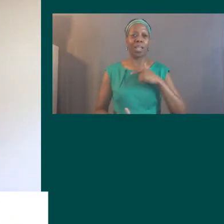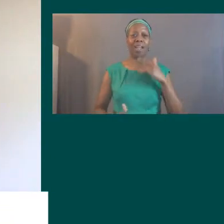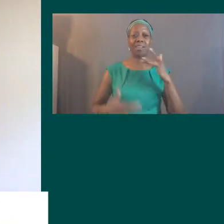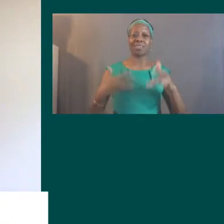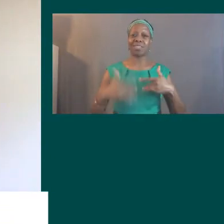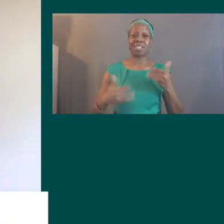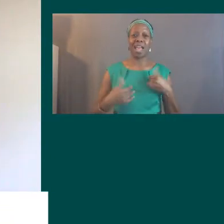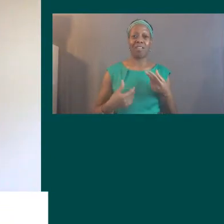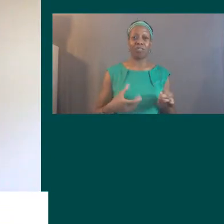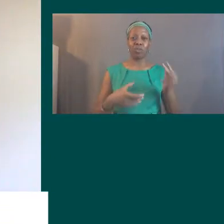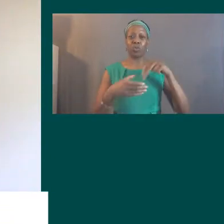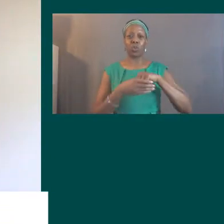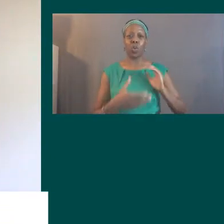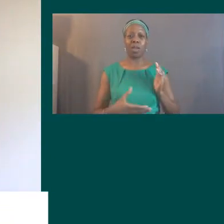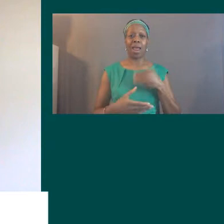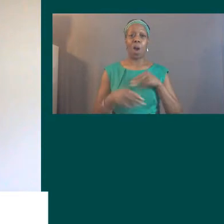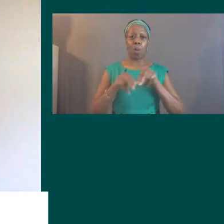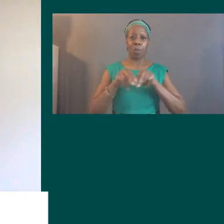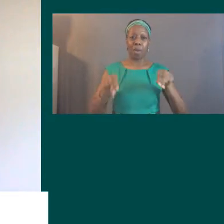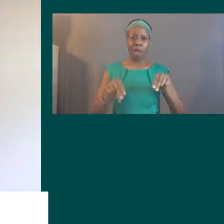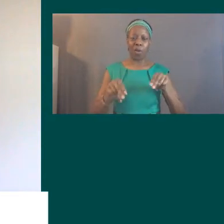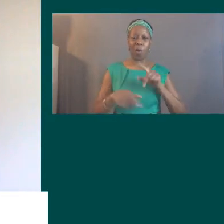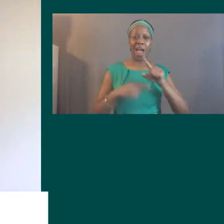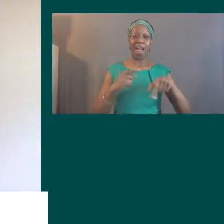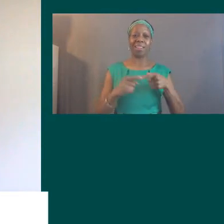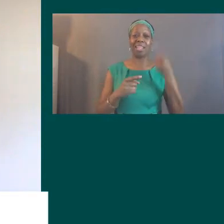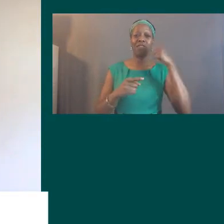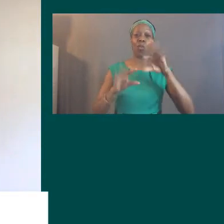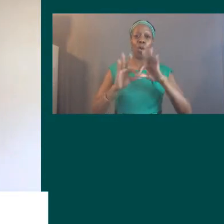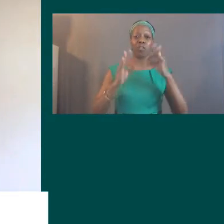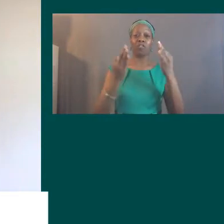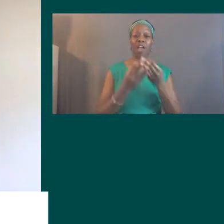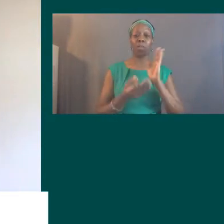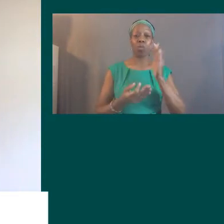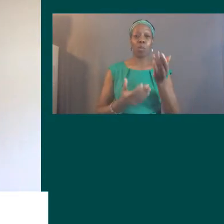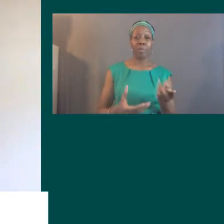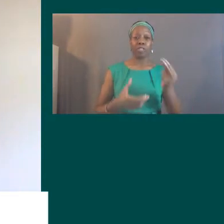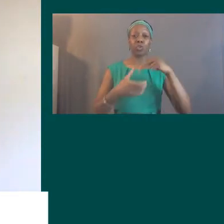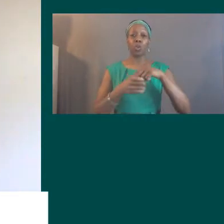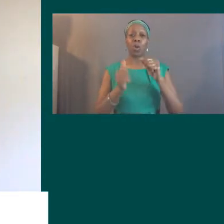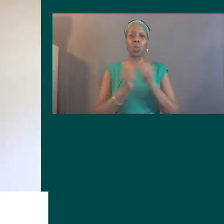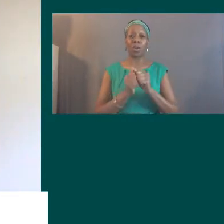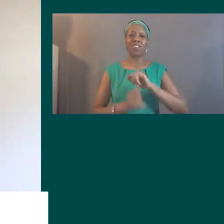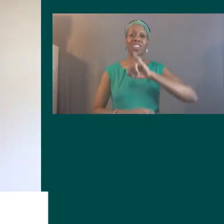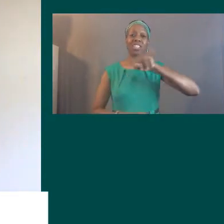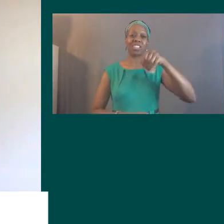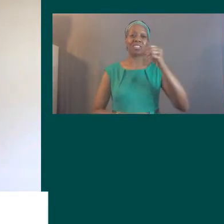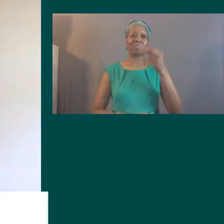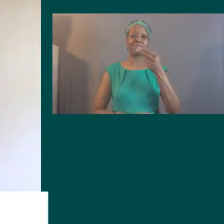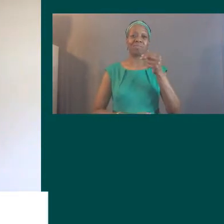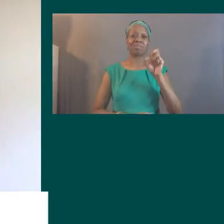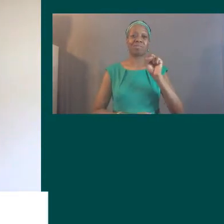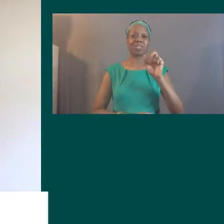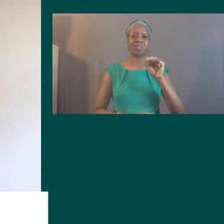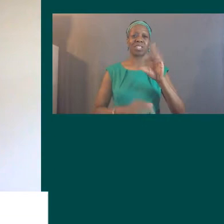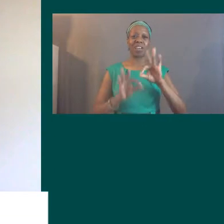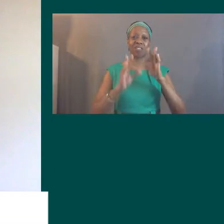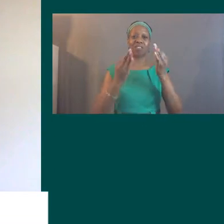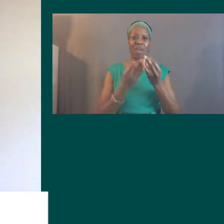we're going to be joined by the Johnson family. So, to get started, I would like to welcome Dr. Deborah Gaebler-Spira.